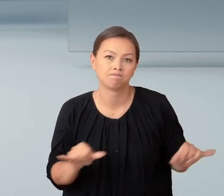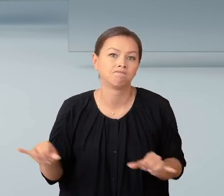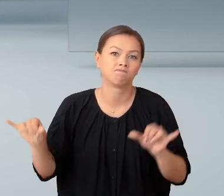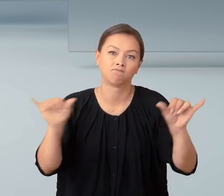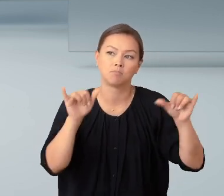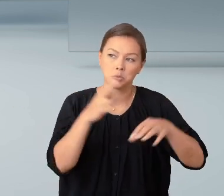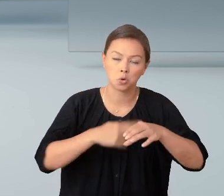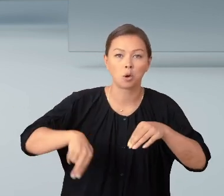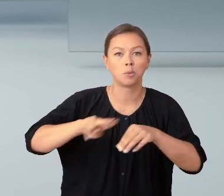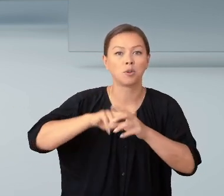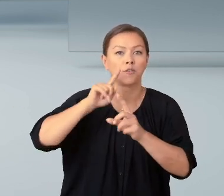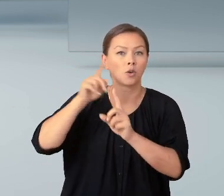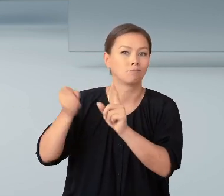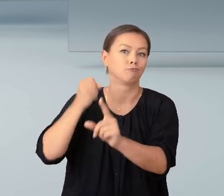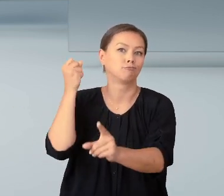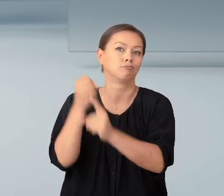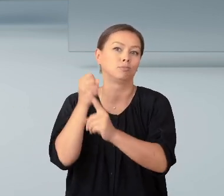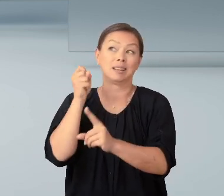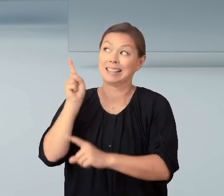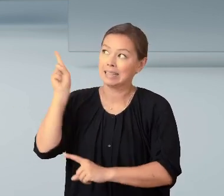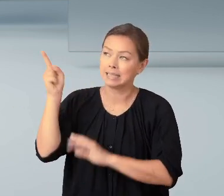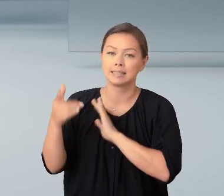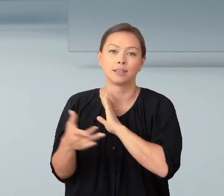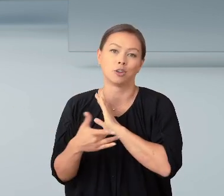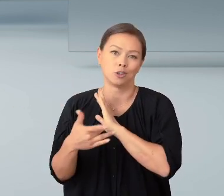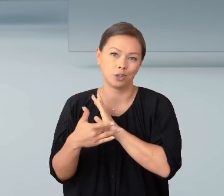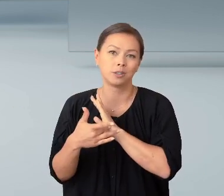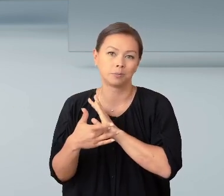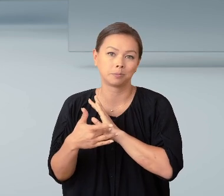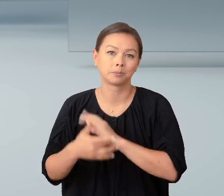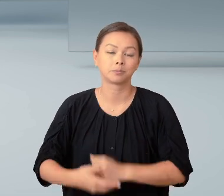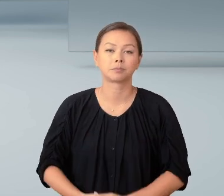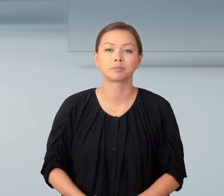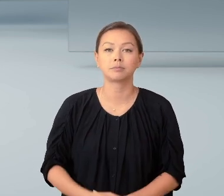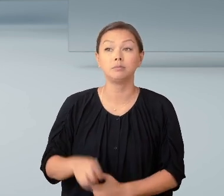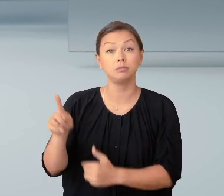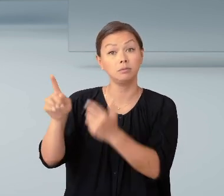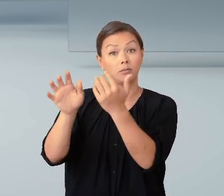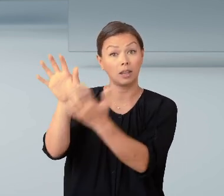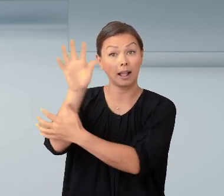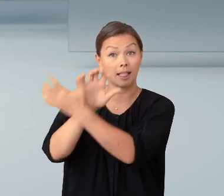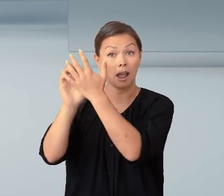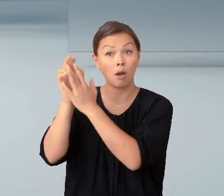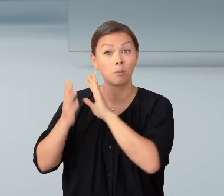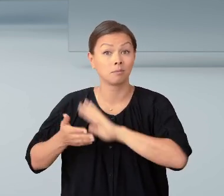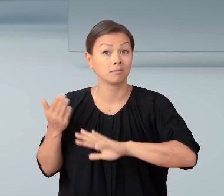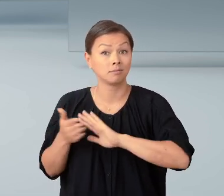technology. The Microsoft cloud runs on trust.